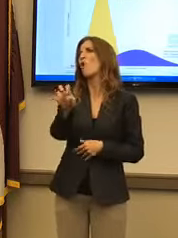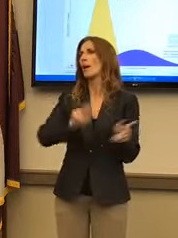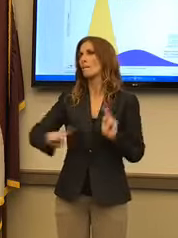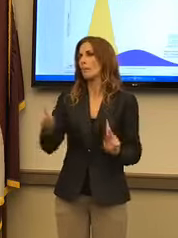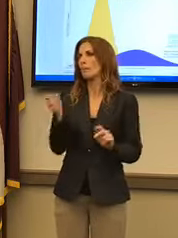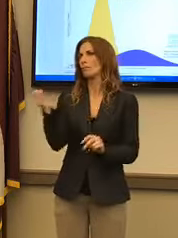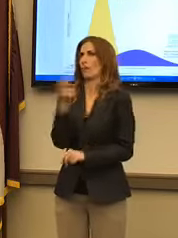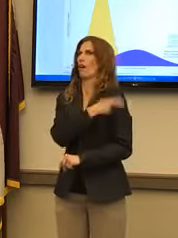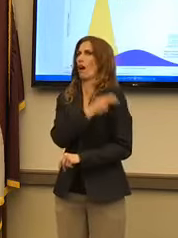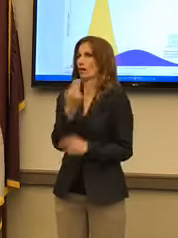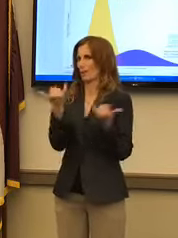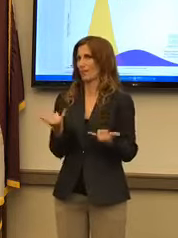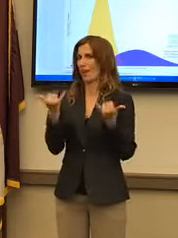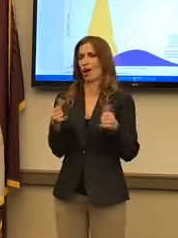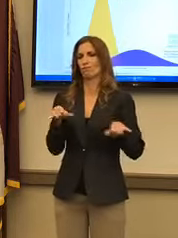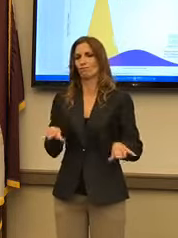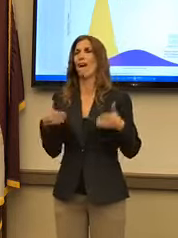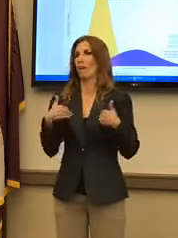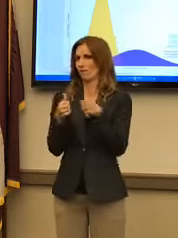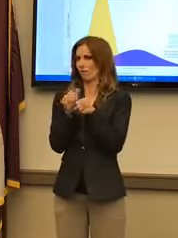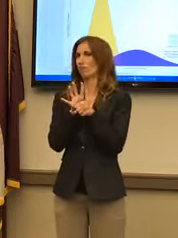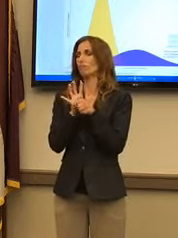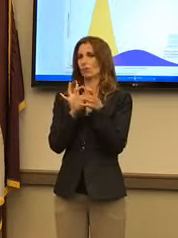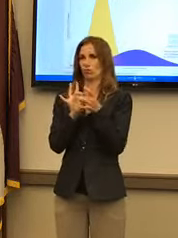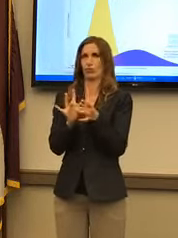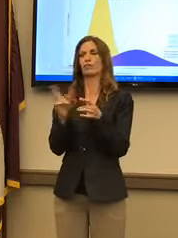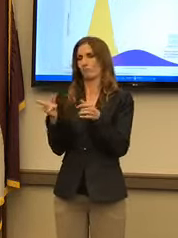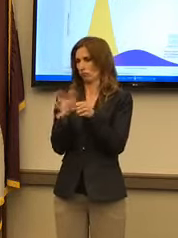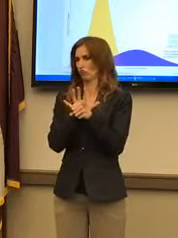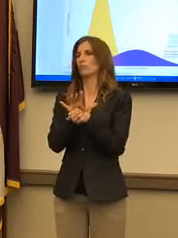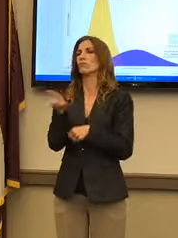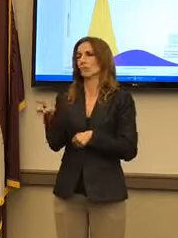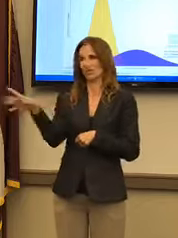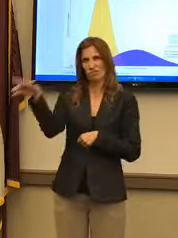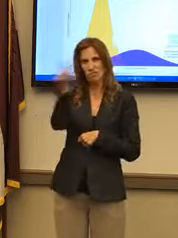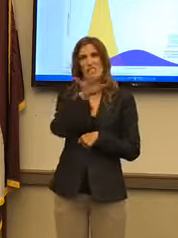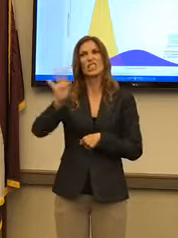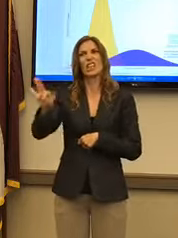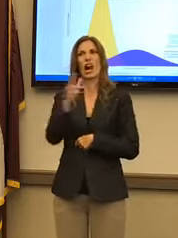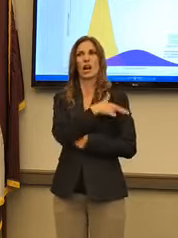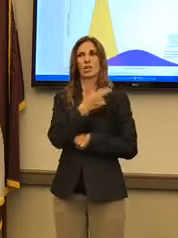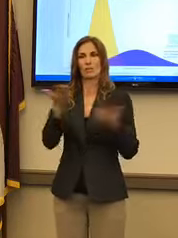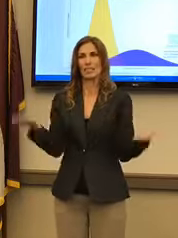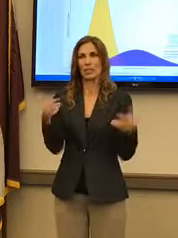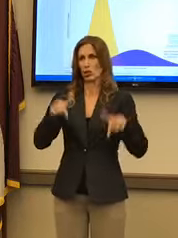hospitalized with covid19 across our nine hospitals here in the county about